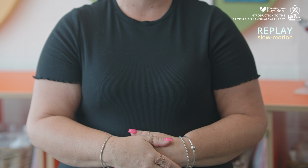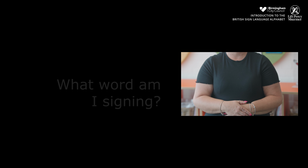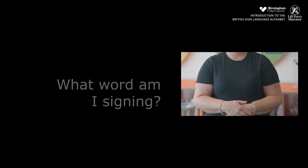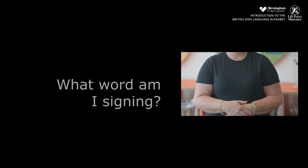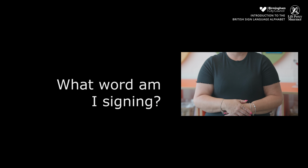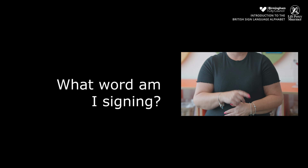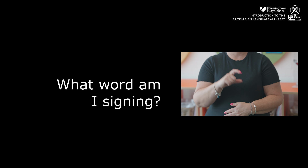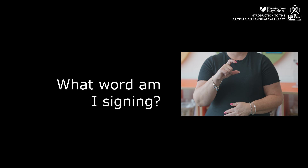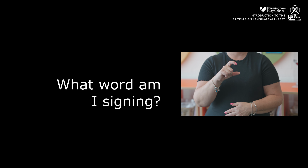what word am I signing?